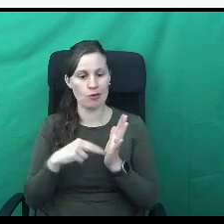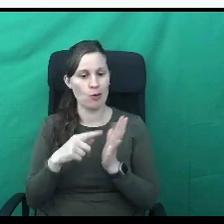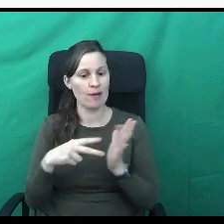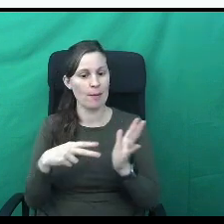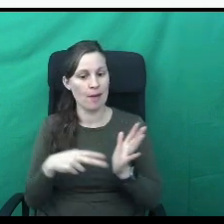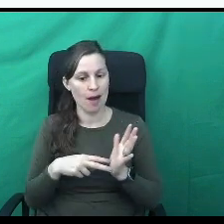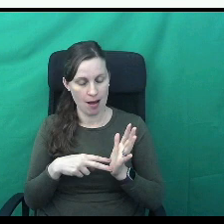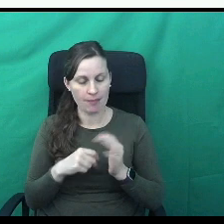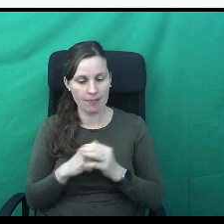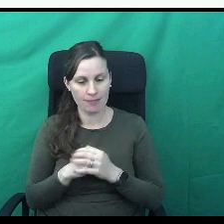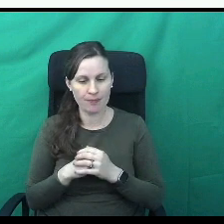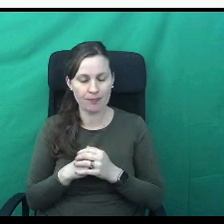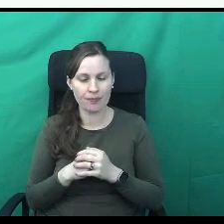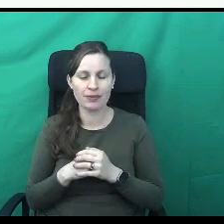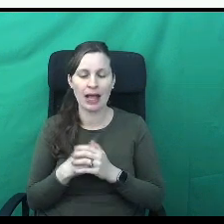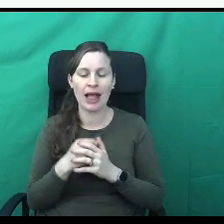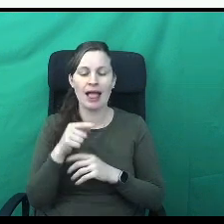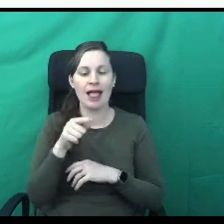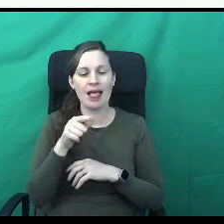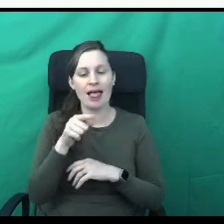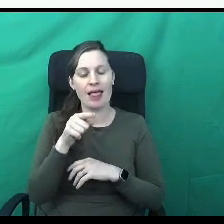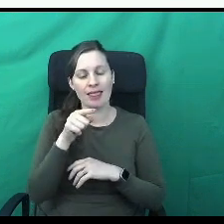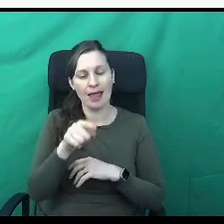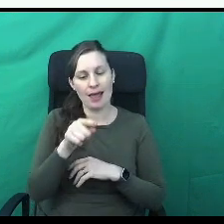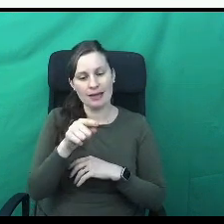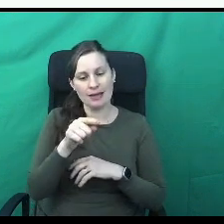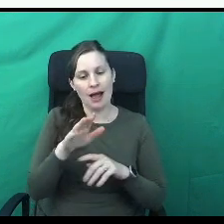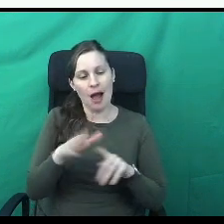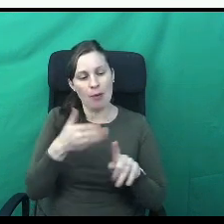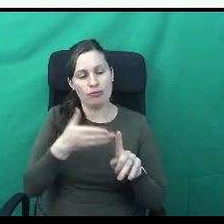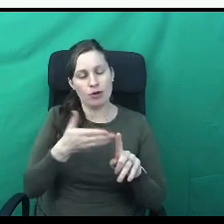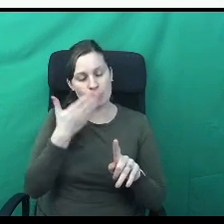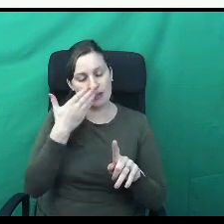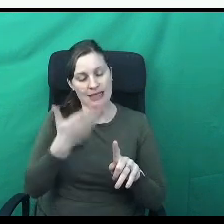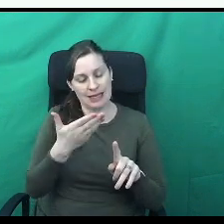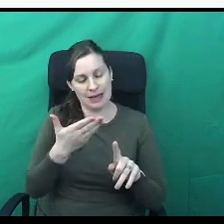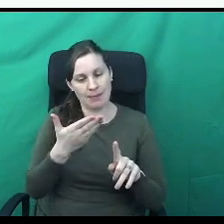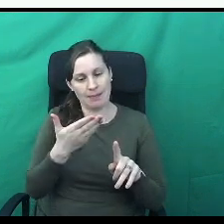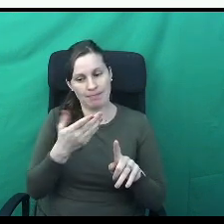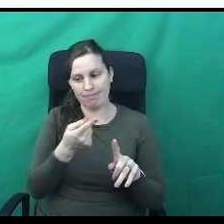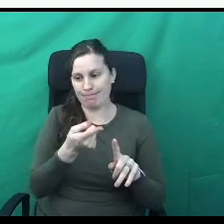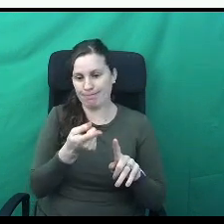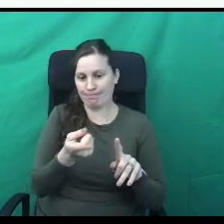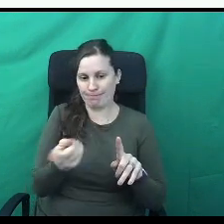This shows the sort of approach that it seems that people take sometimes.